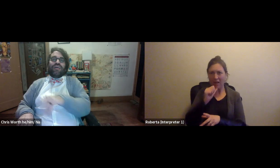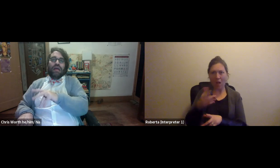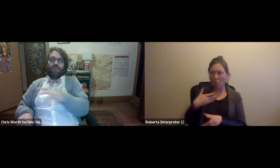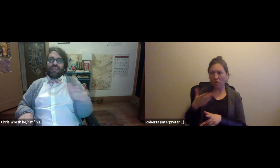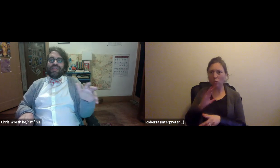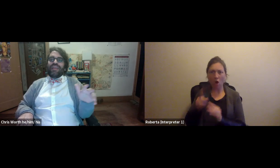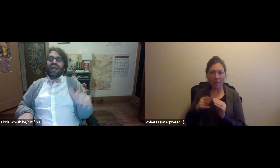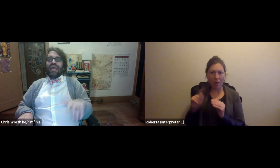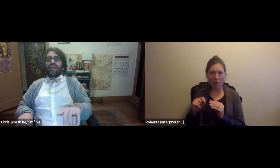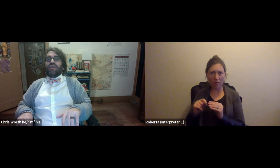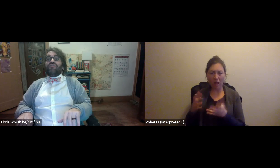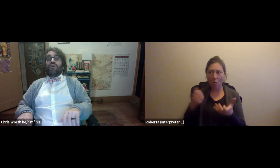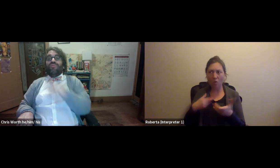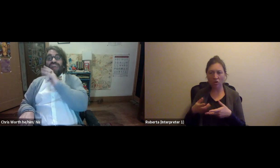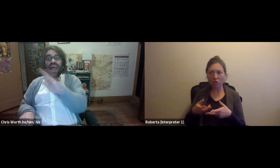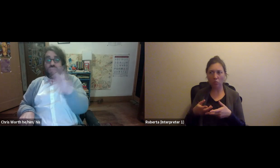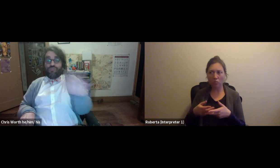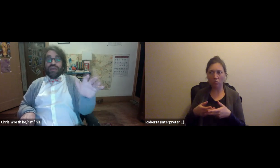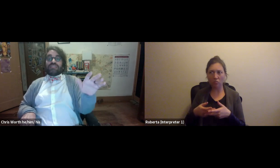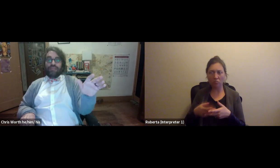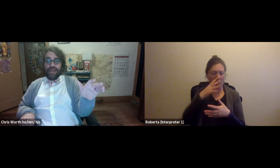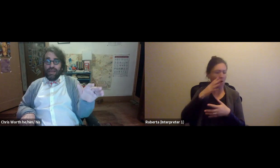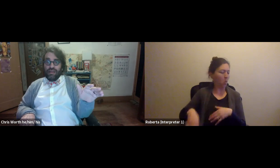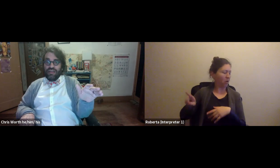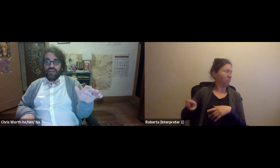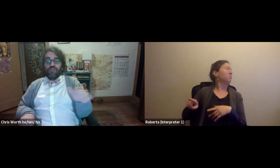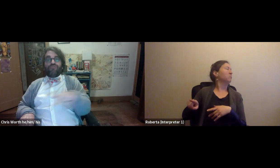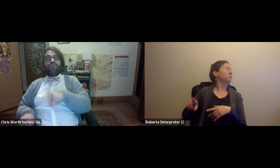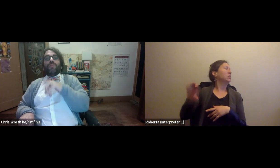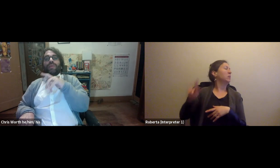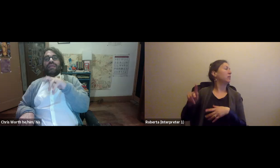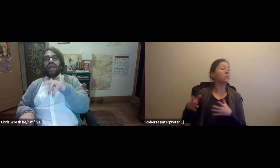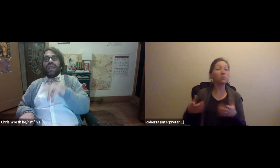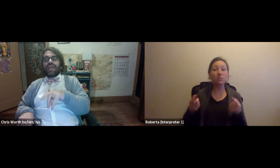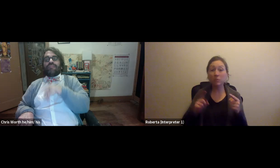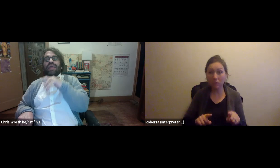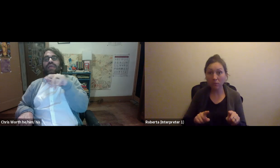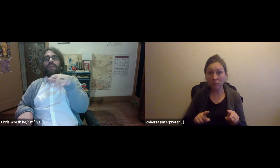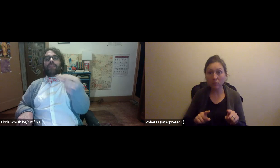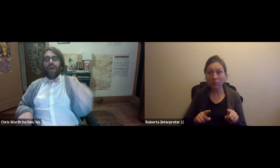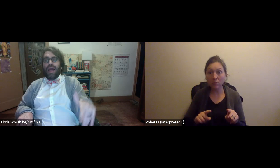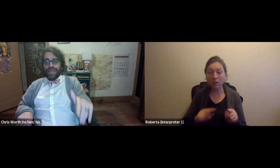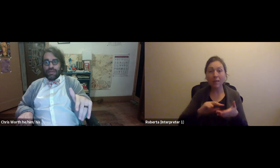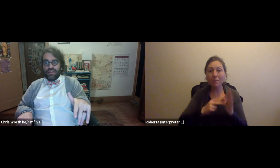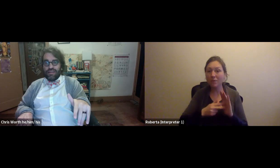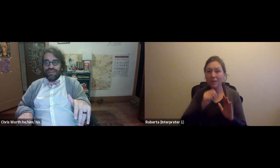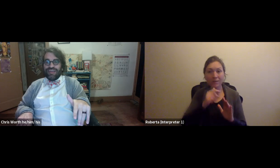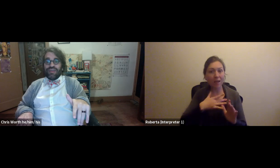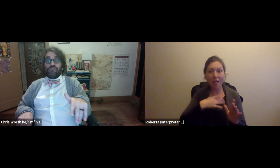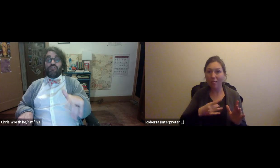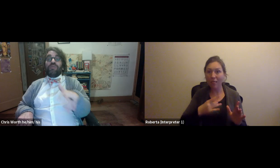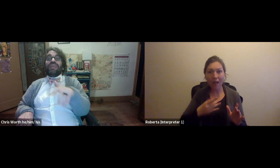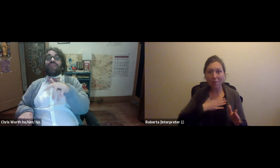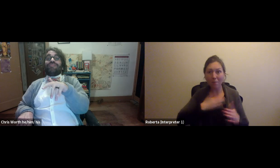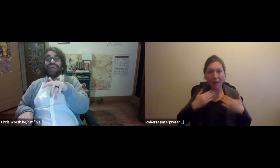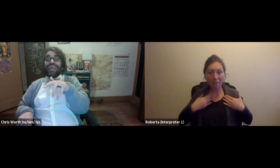I want today deny it. So that translated to me not liking my body, to me not liking